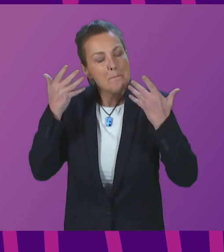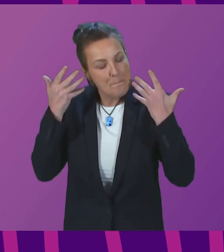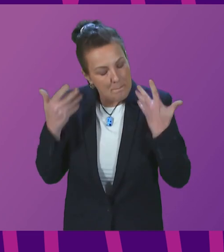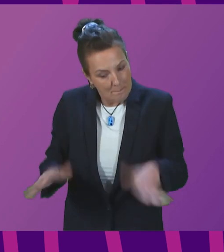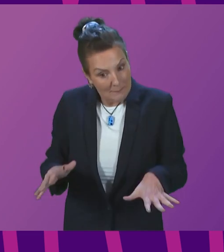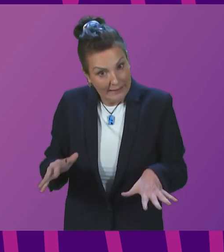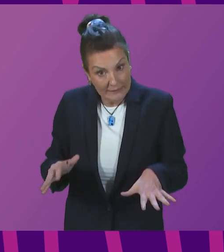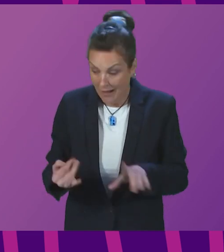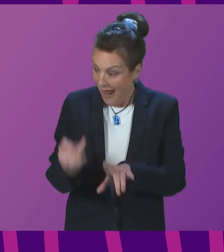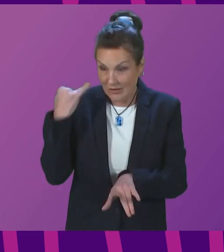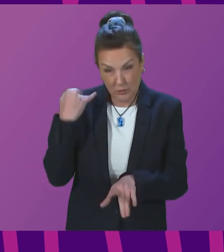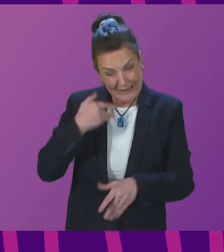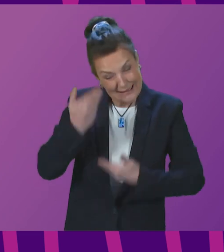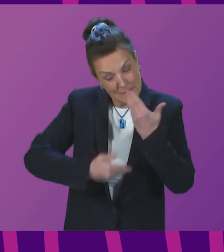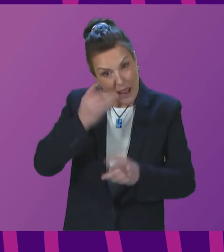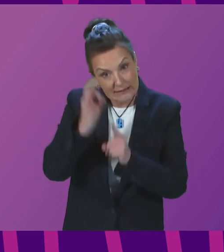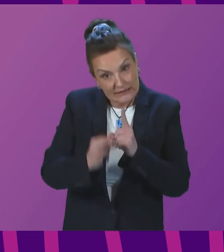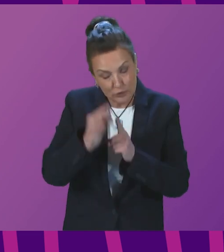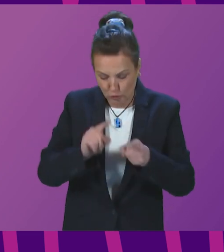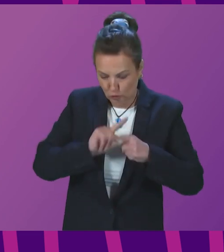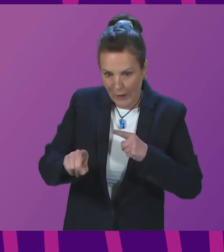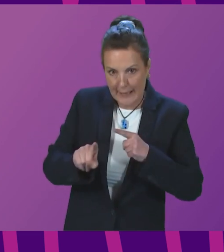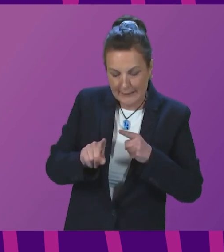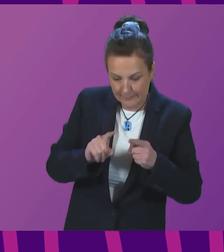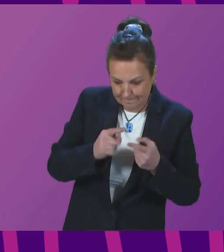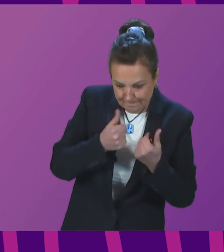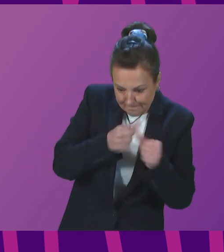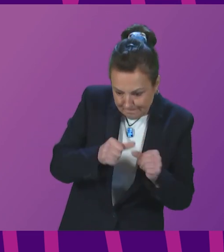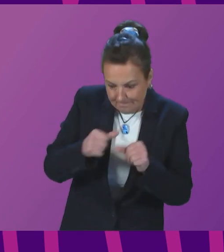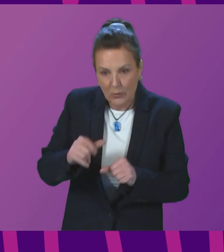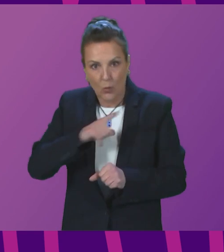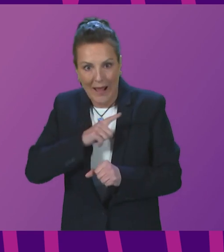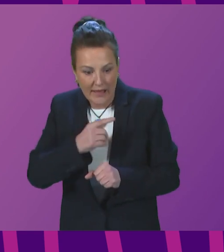set out in detail last week, a number of steps were taken to mitigate the risk that was caused by that.